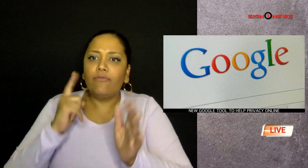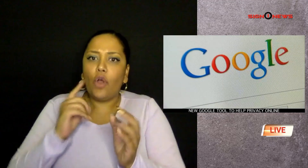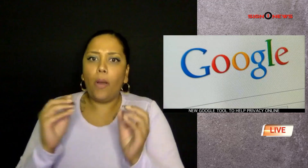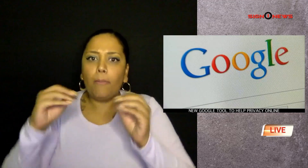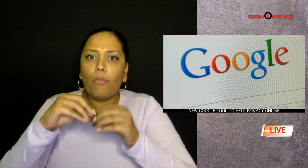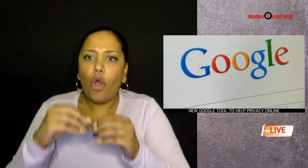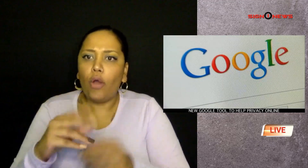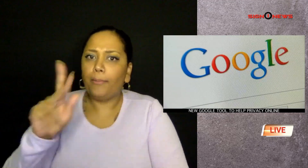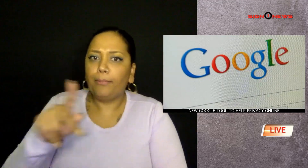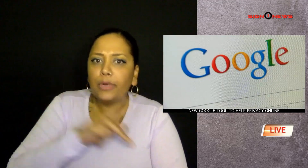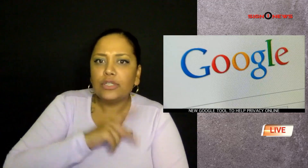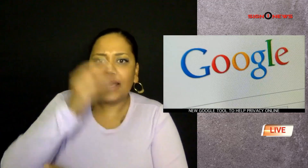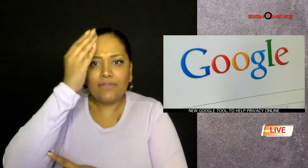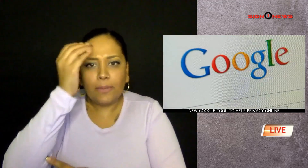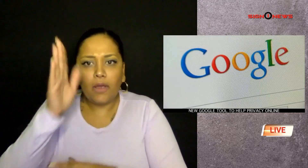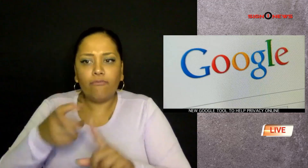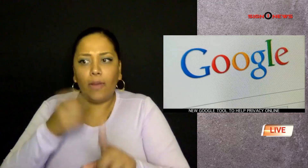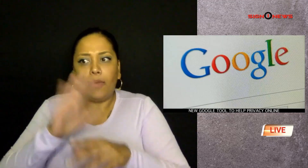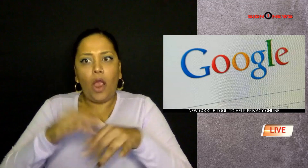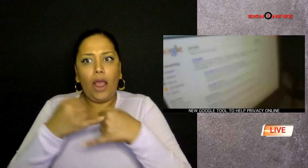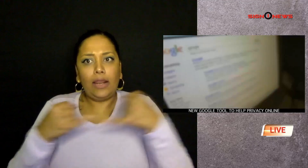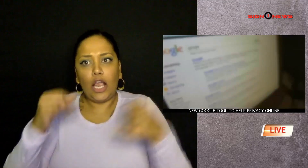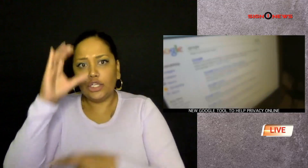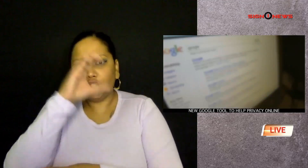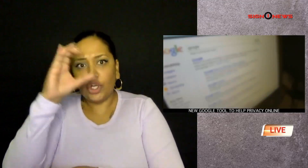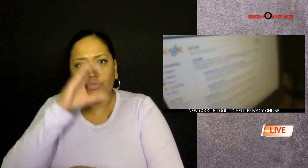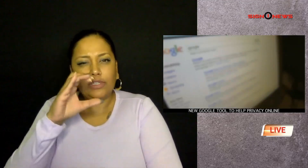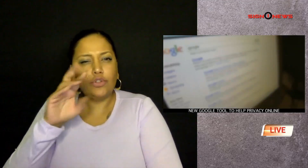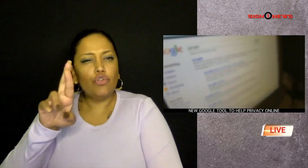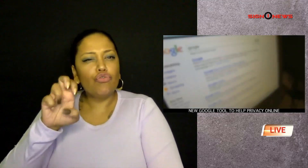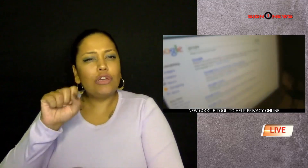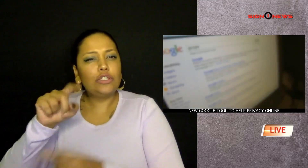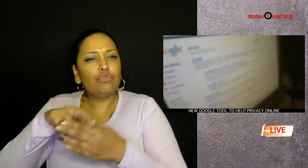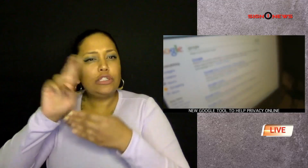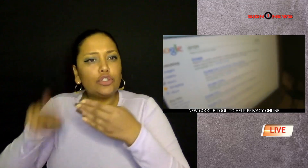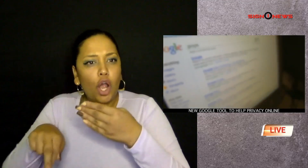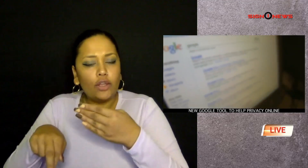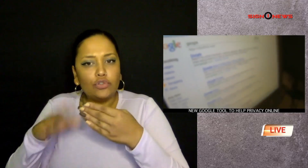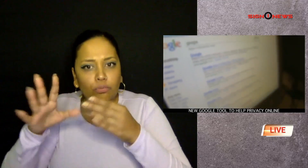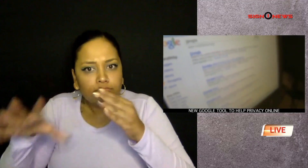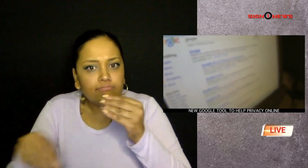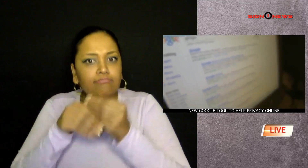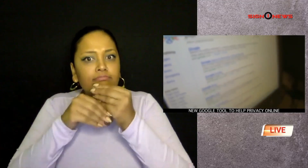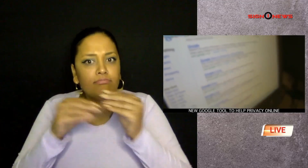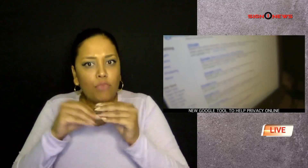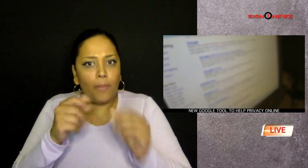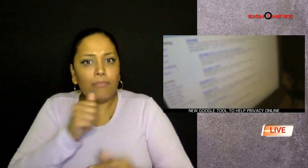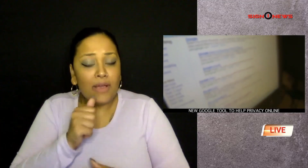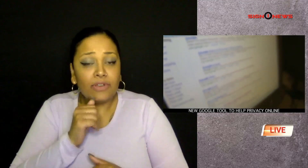Google unveiled a new option that allows users to request to exclude personal information from online search results.